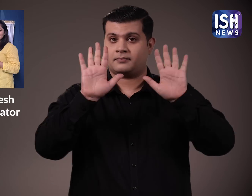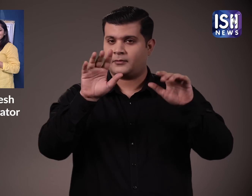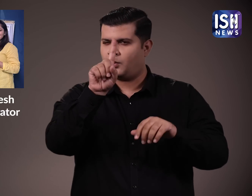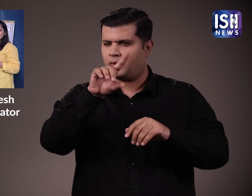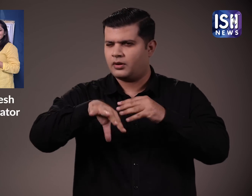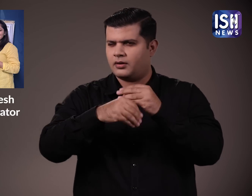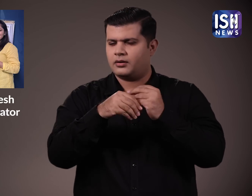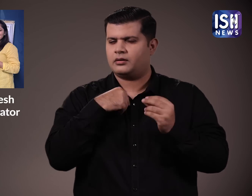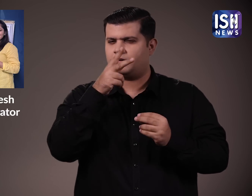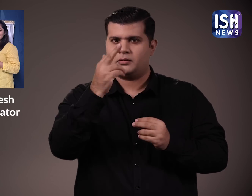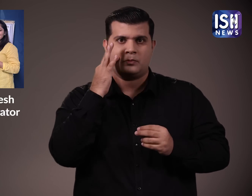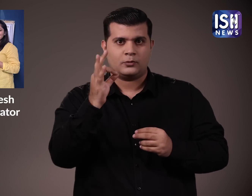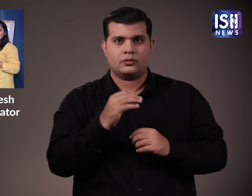Let me tell you another important point.